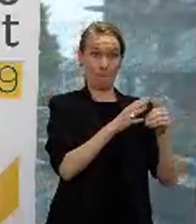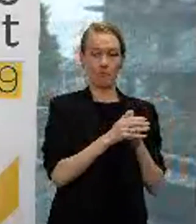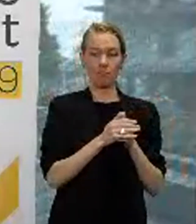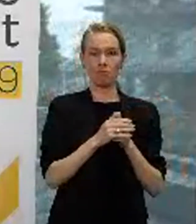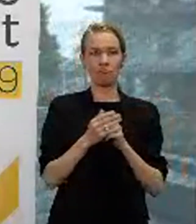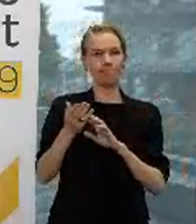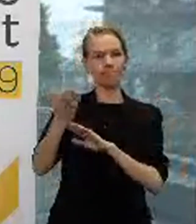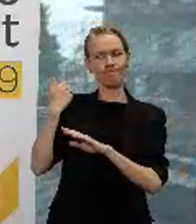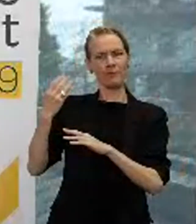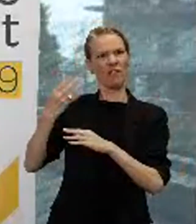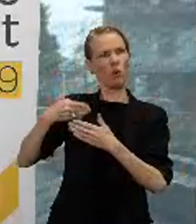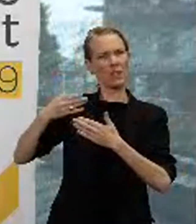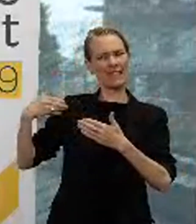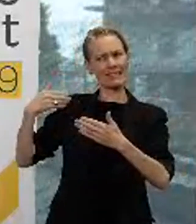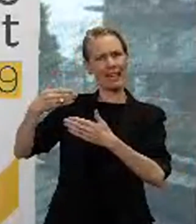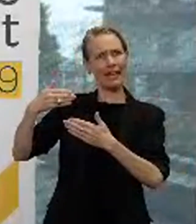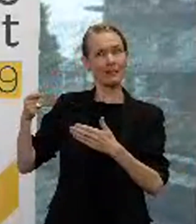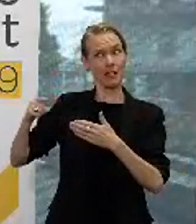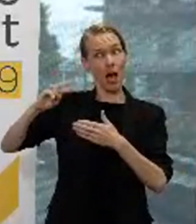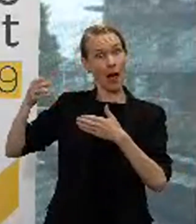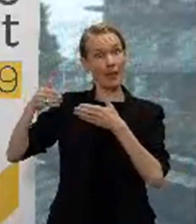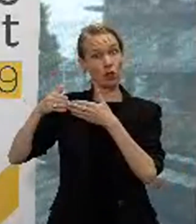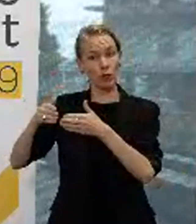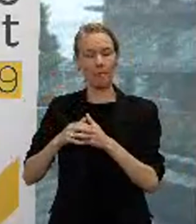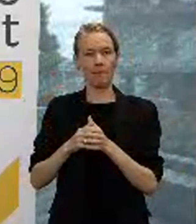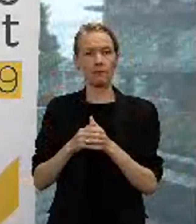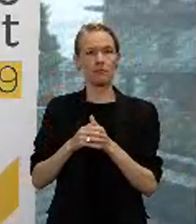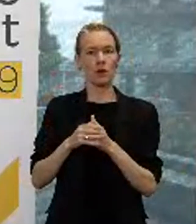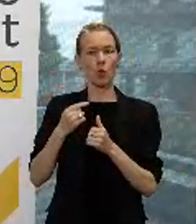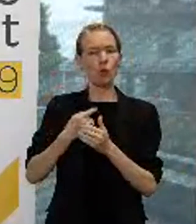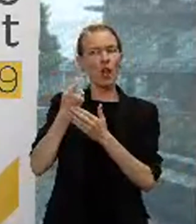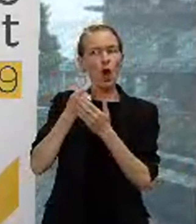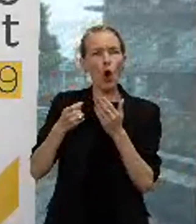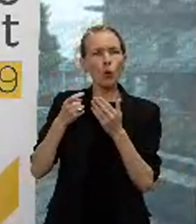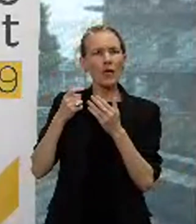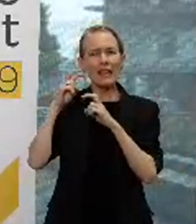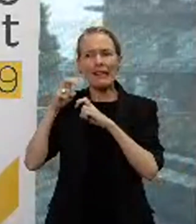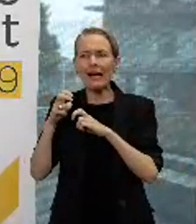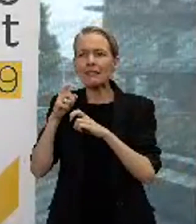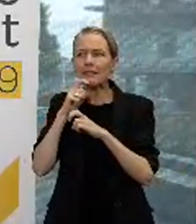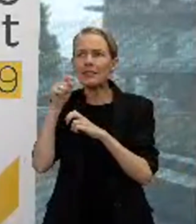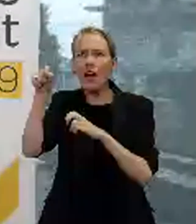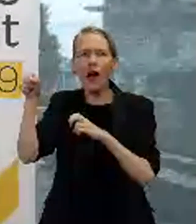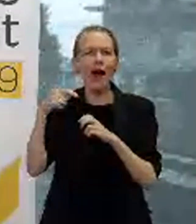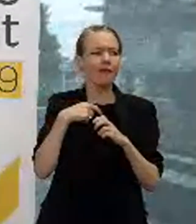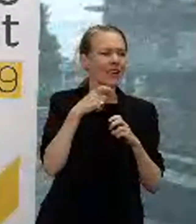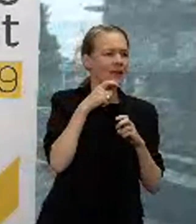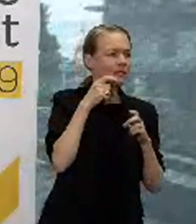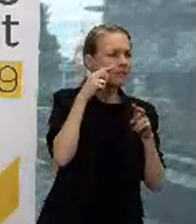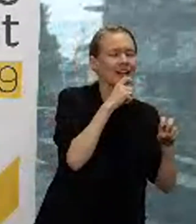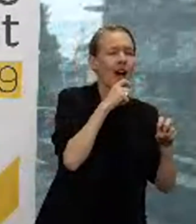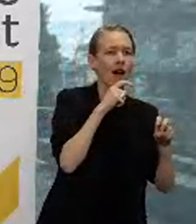have gone onboard those ships. The nature of his work is he tends to spend longer onboard than others would be, for example,